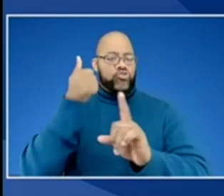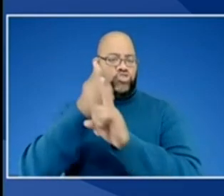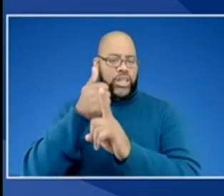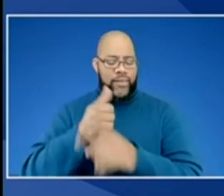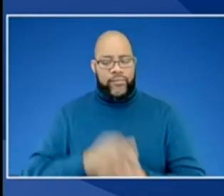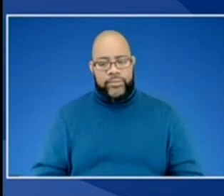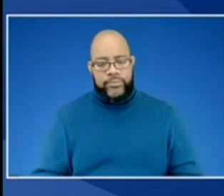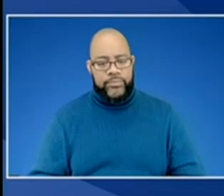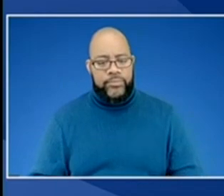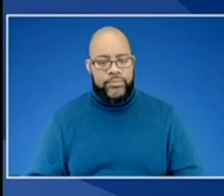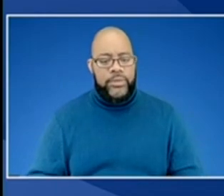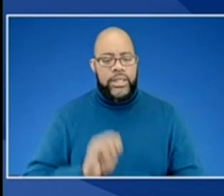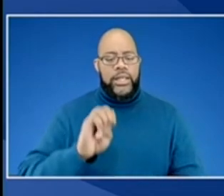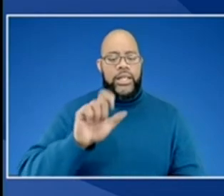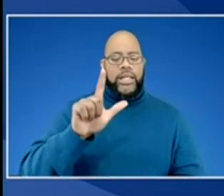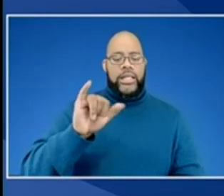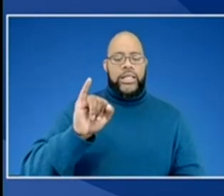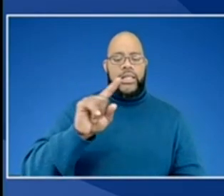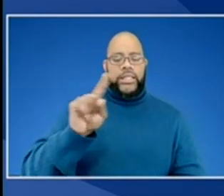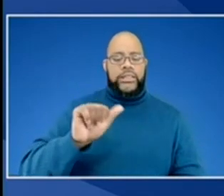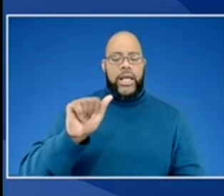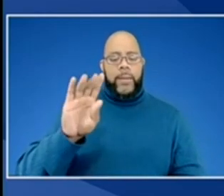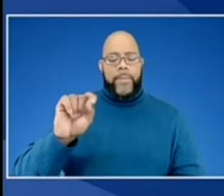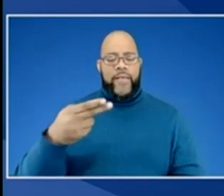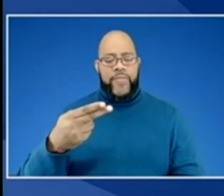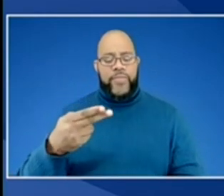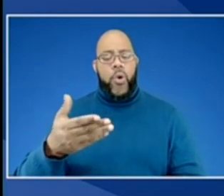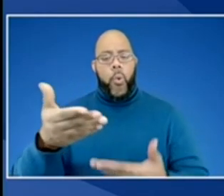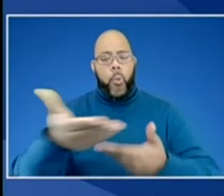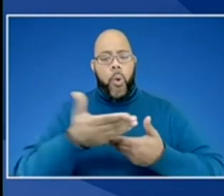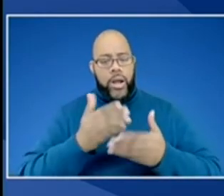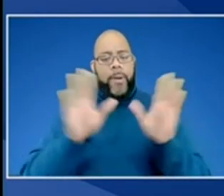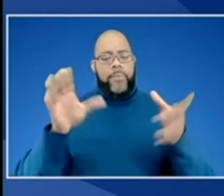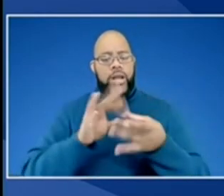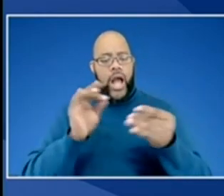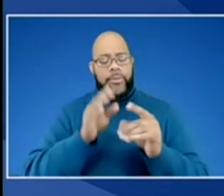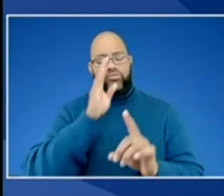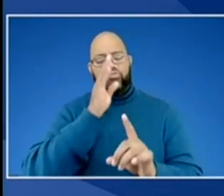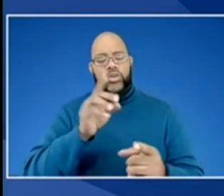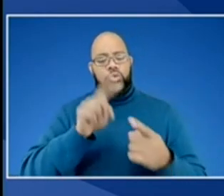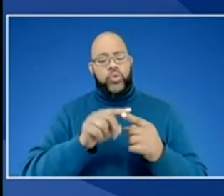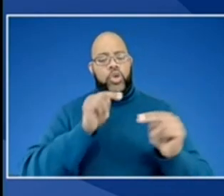Elizabeth, welcome to public comment directly to the negotiators.